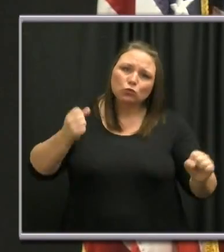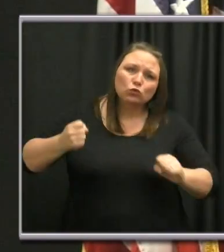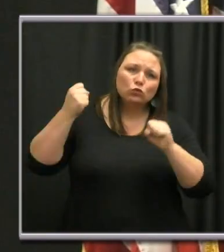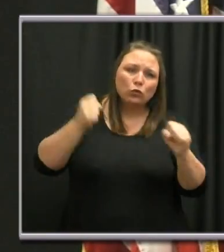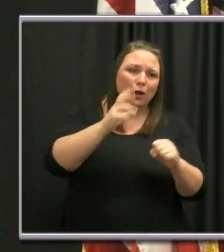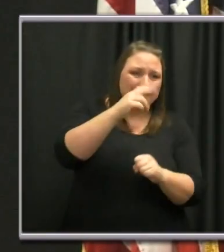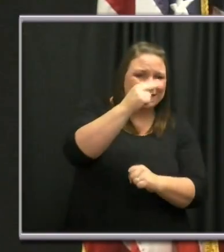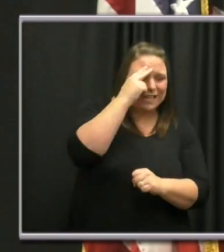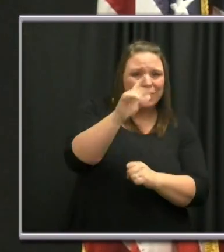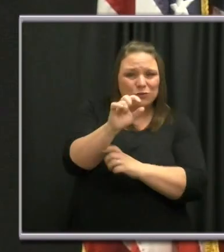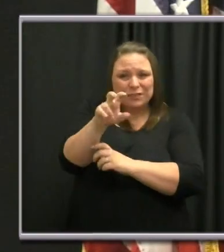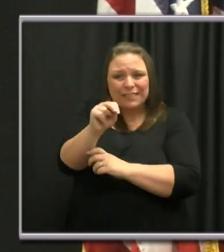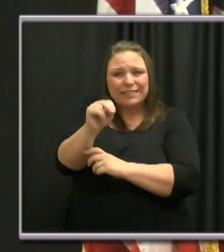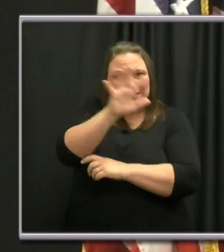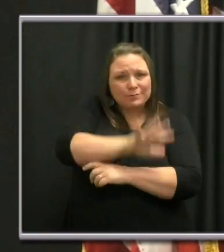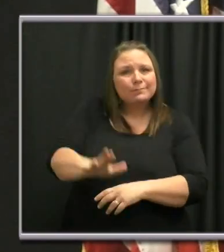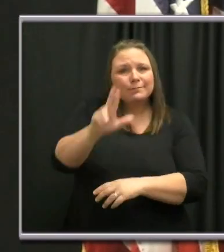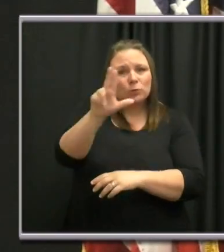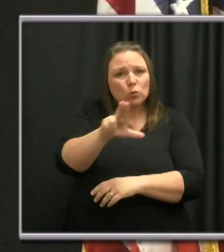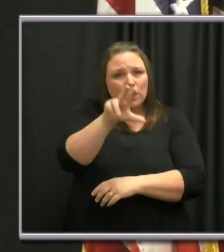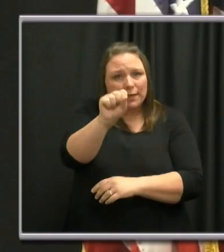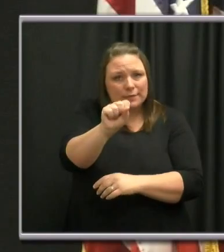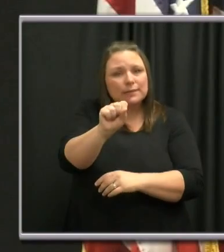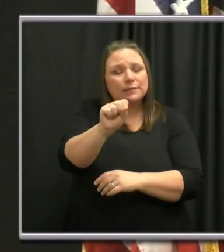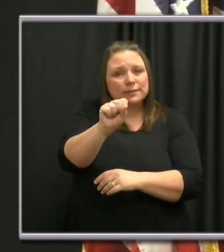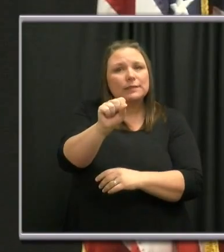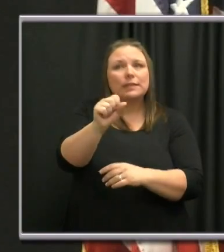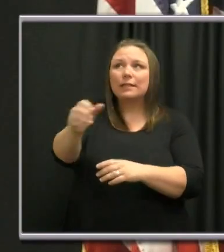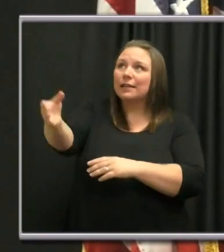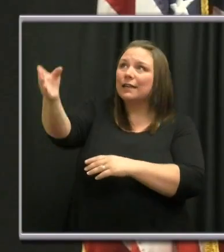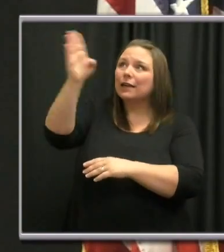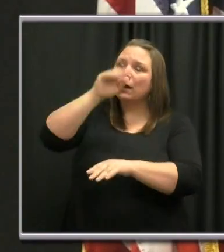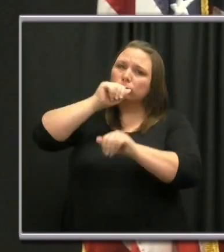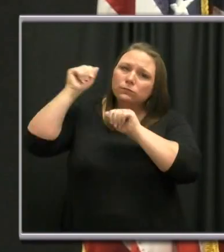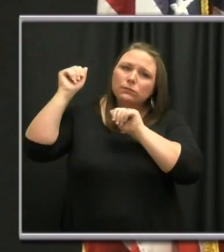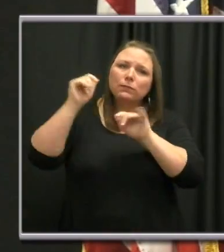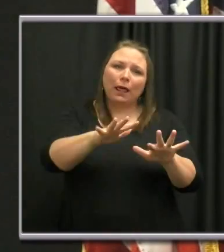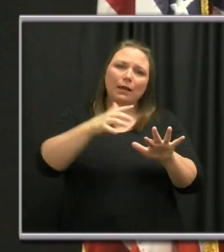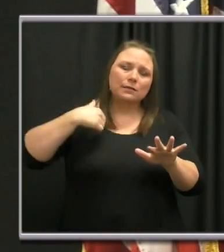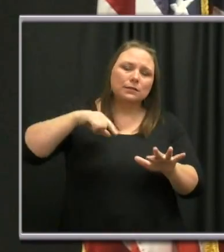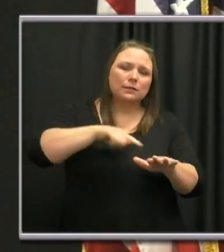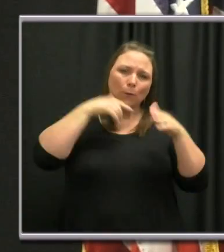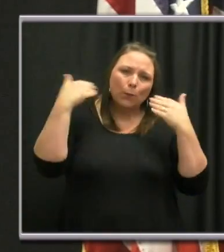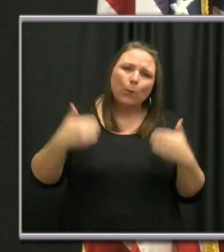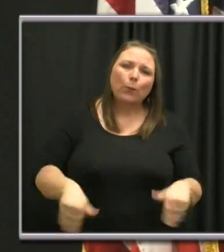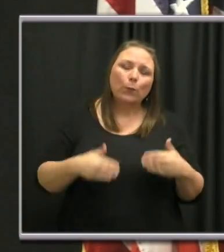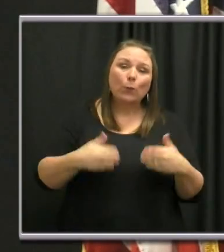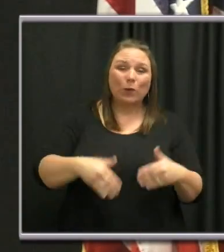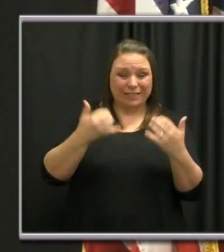EACH OTHER THAT IS GREAT IN NASHVILLE GREAT INTIMACY IN GRADE IN THE UNITED STATES OF